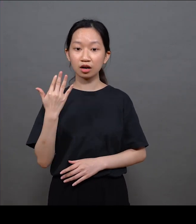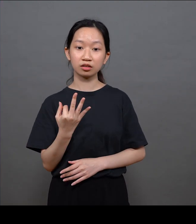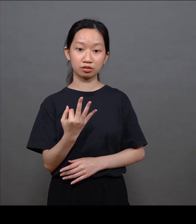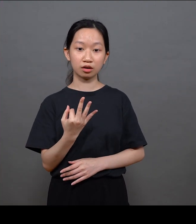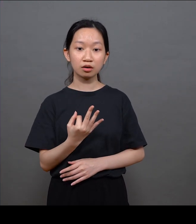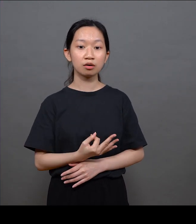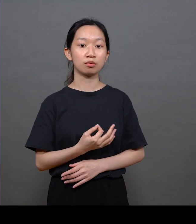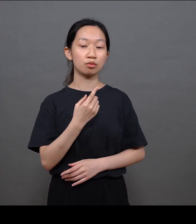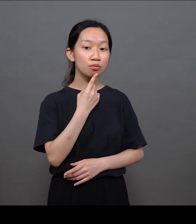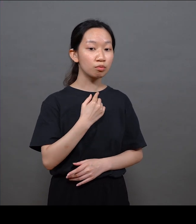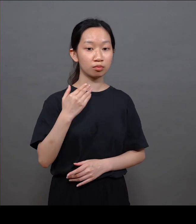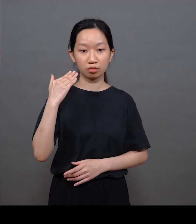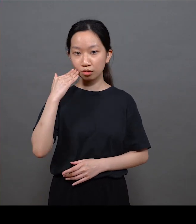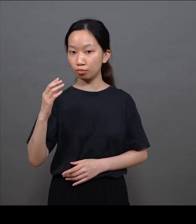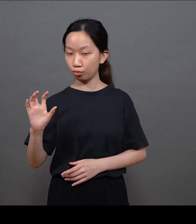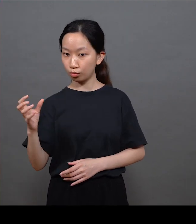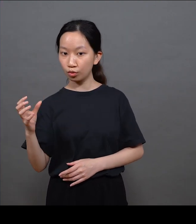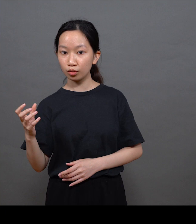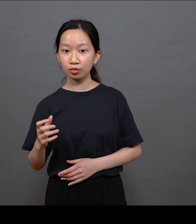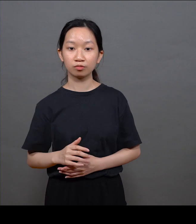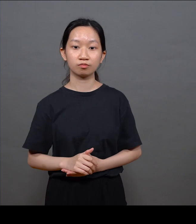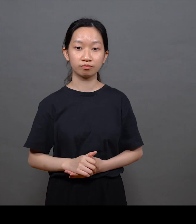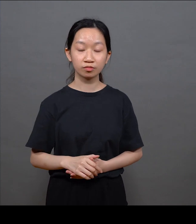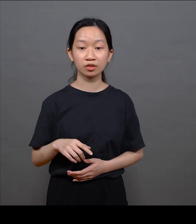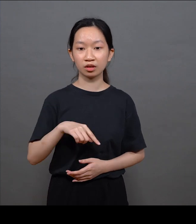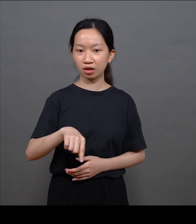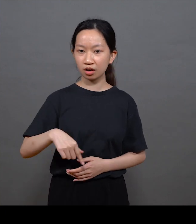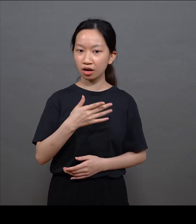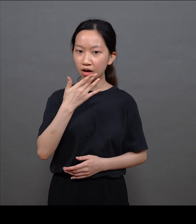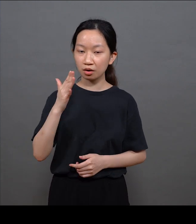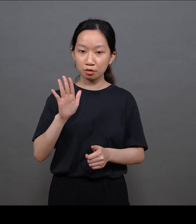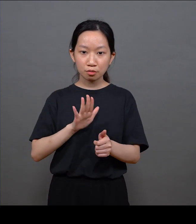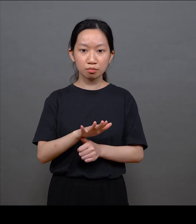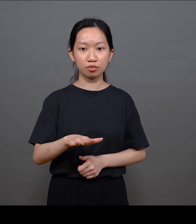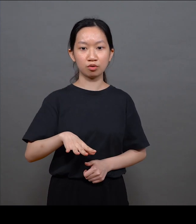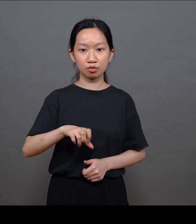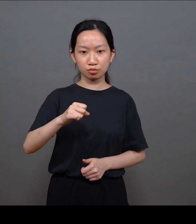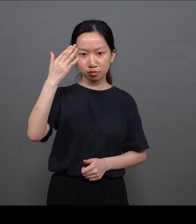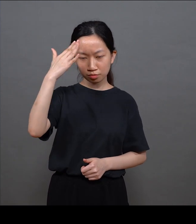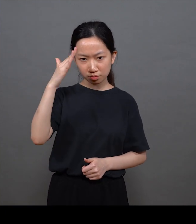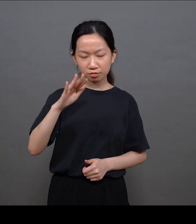in terms of the consistent scheme of like primary colours and how this kind of invites you, as you're using it